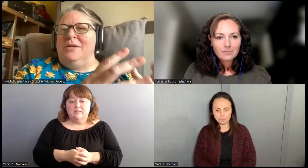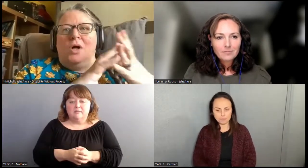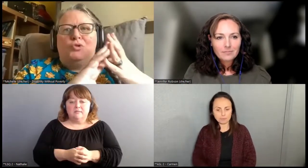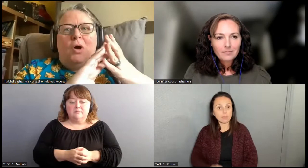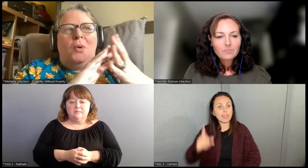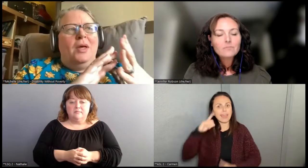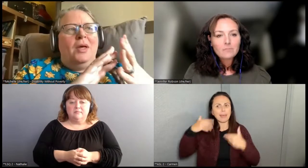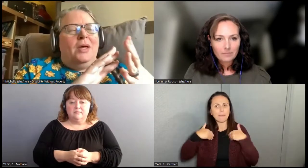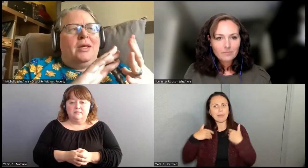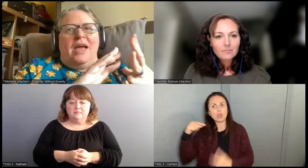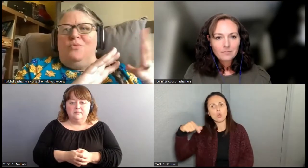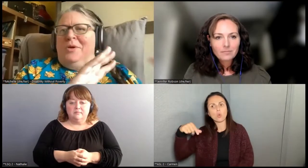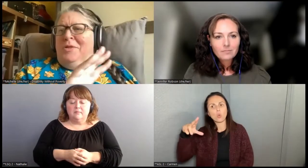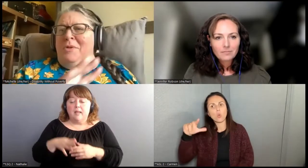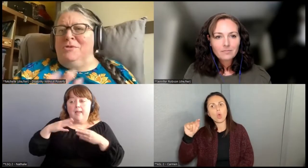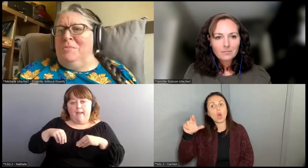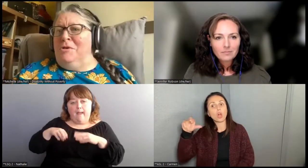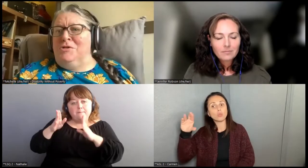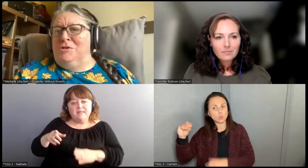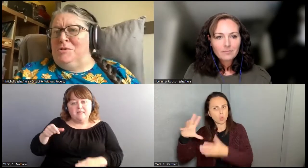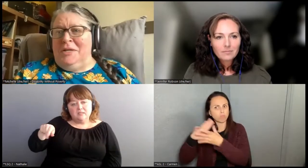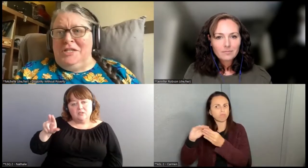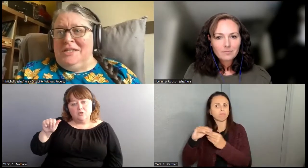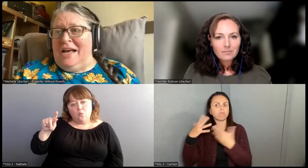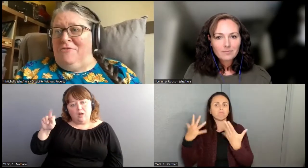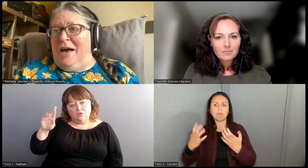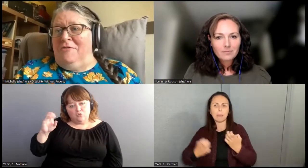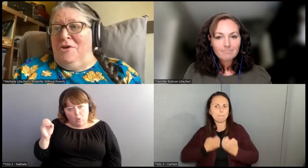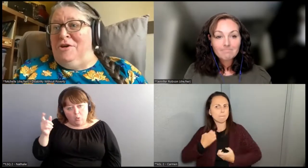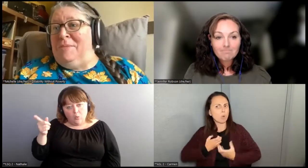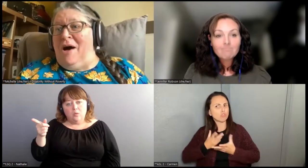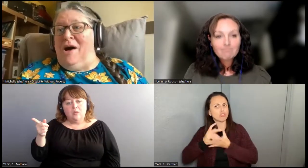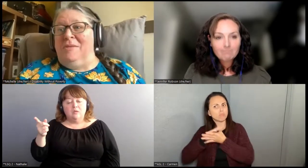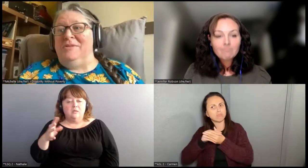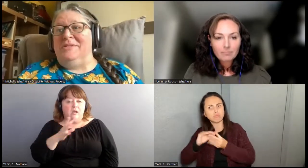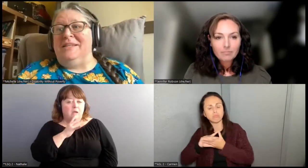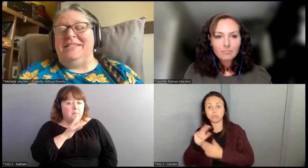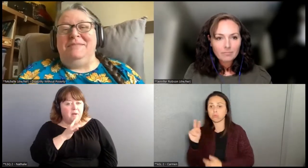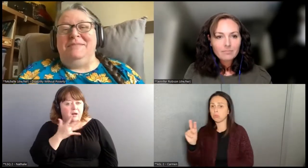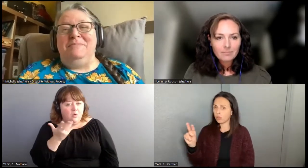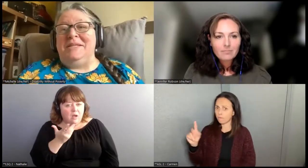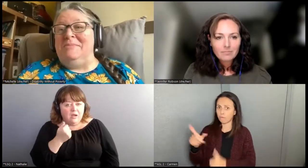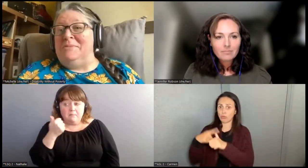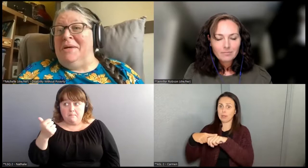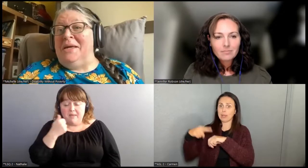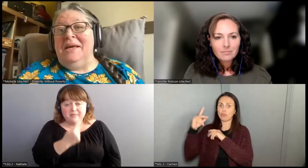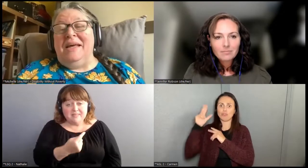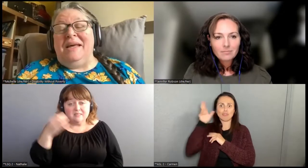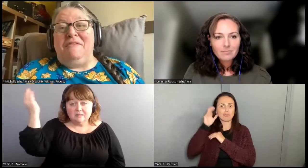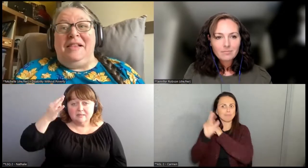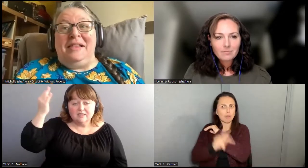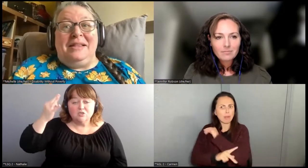QUALTROUGH GAVE ONE OF THE MOST EMOTIONAL SPEECHES I HEARD IN PARLIAMENT. IT FELT LIKE